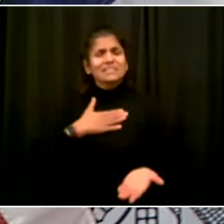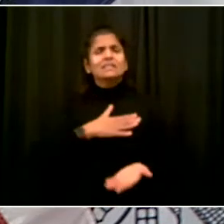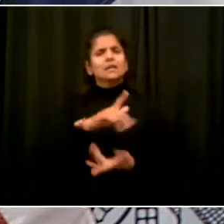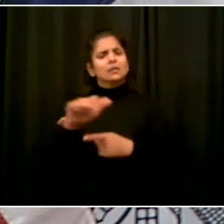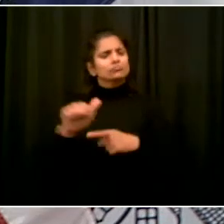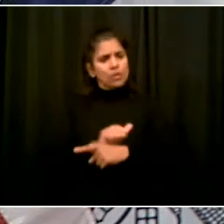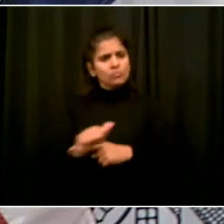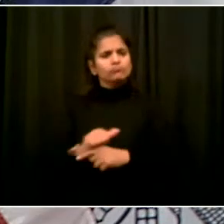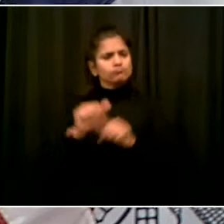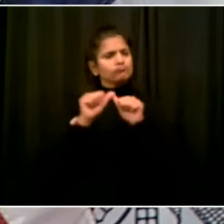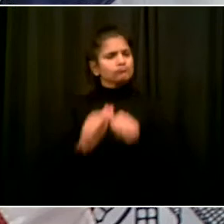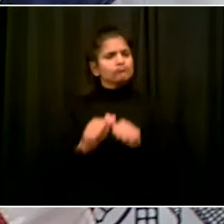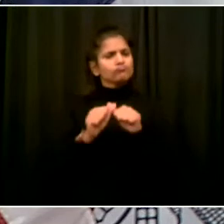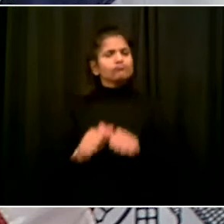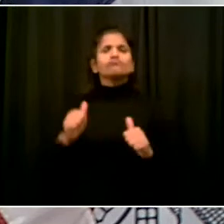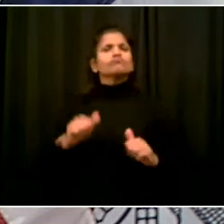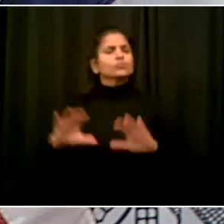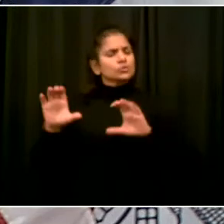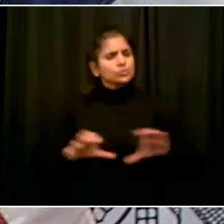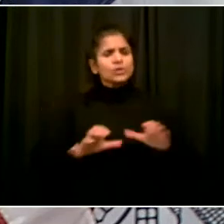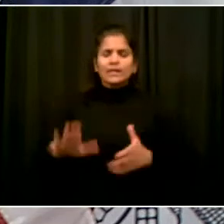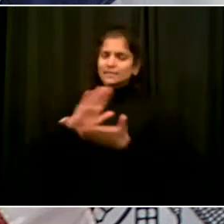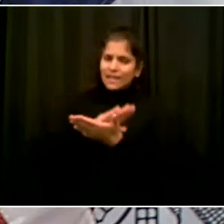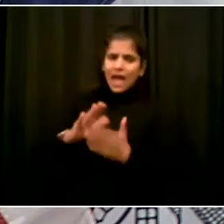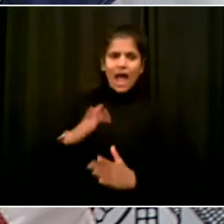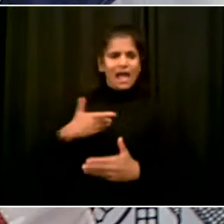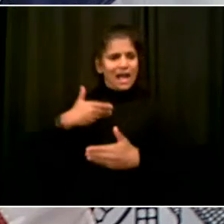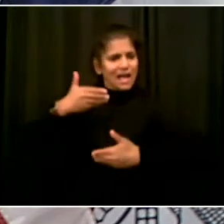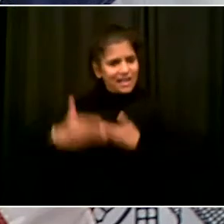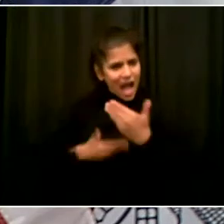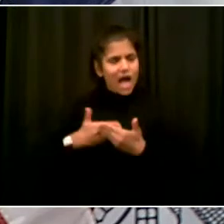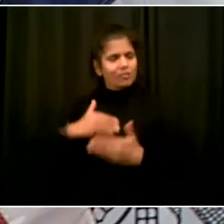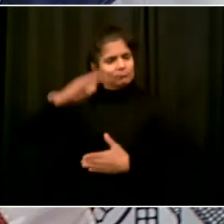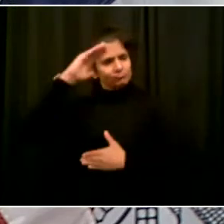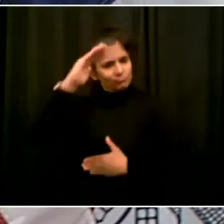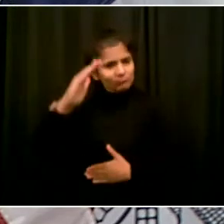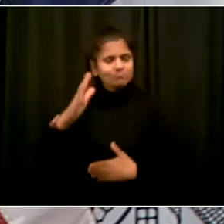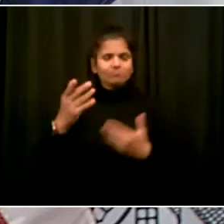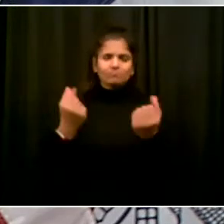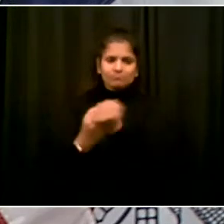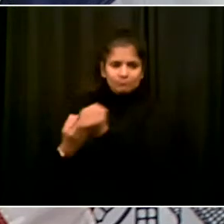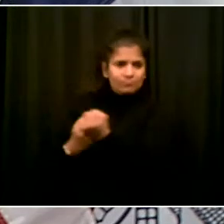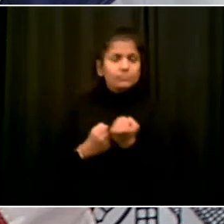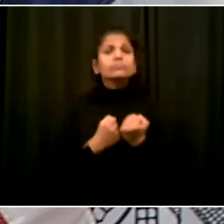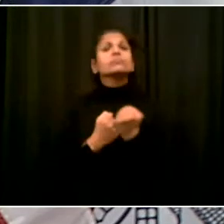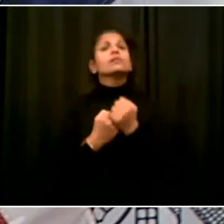FORWARD. SO I WOULD JUST ASK EVERYONE THIIS HHIDOLAAY SEASON, PRACTICE THAT KINDNESS,